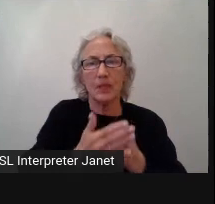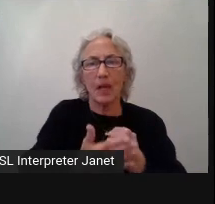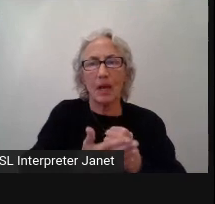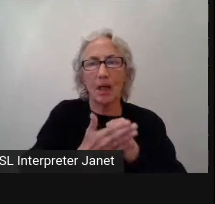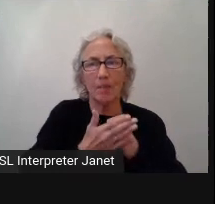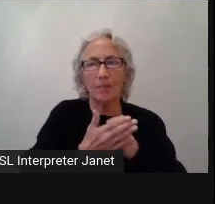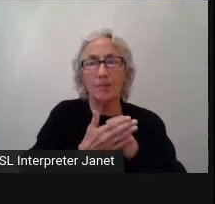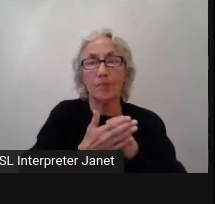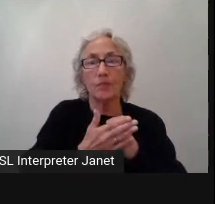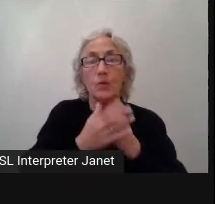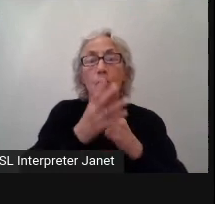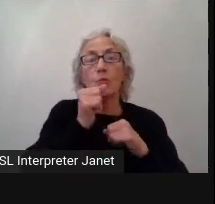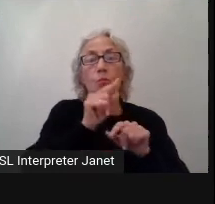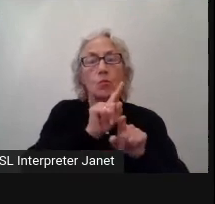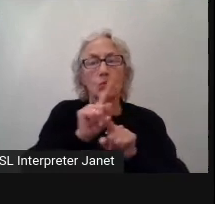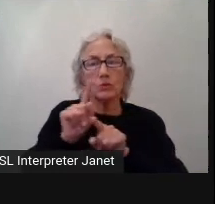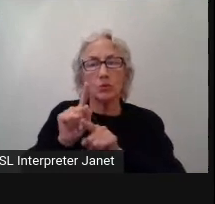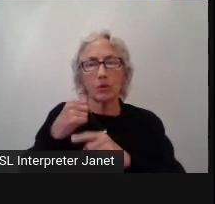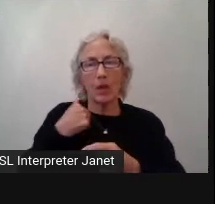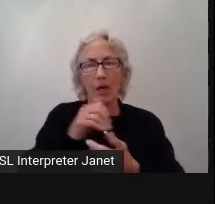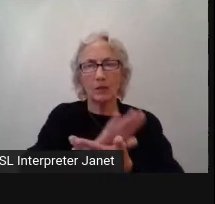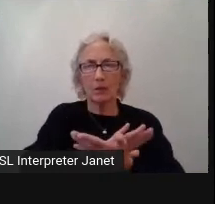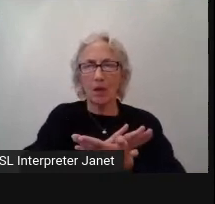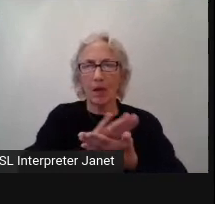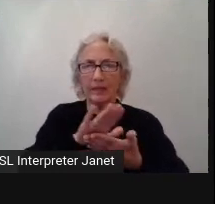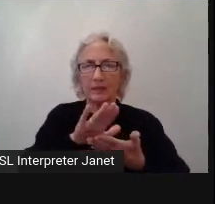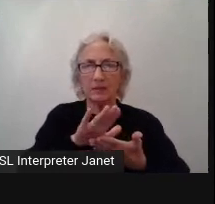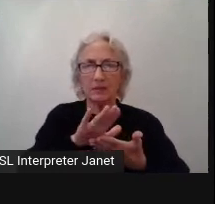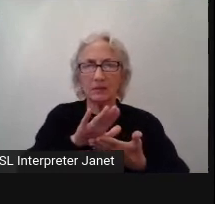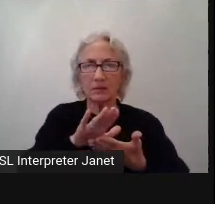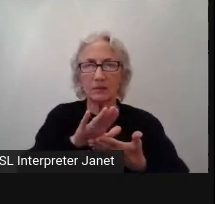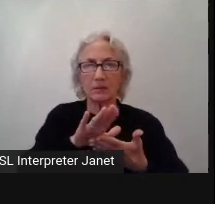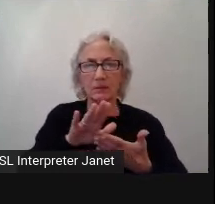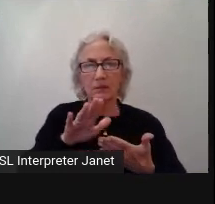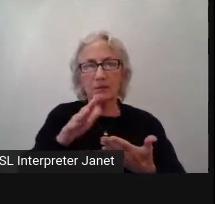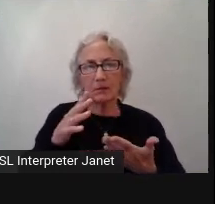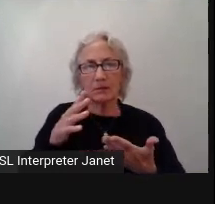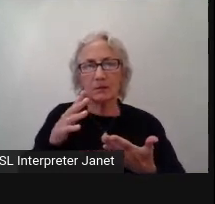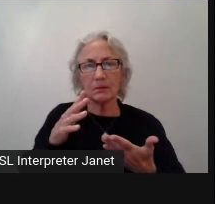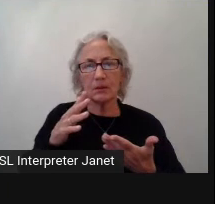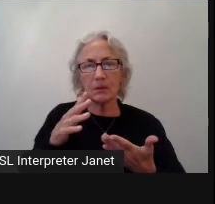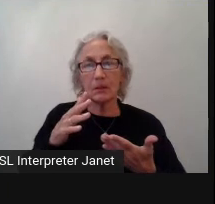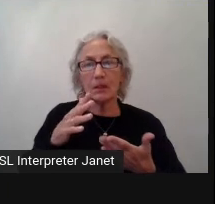We also have some nice plugins like the skip to links.